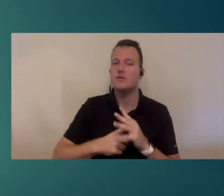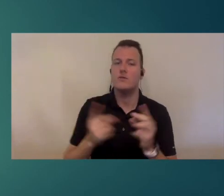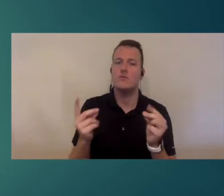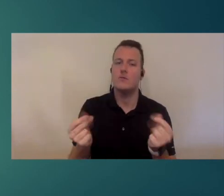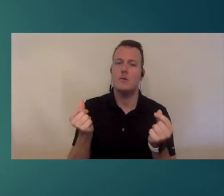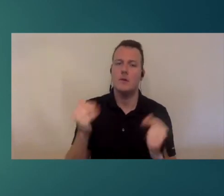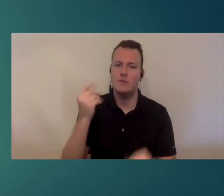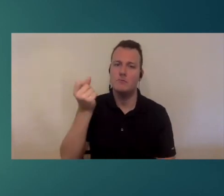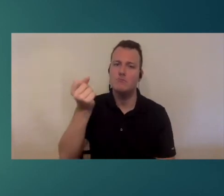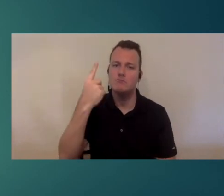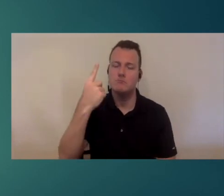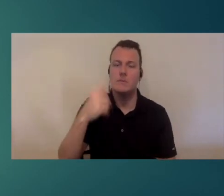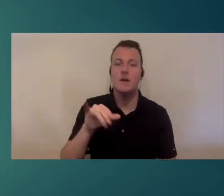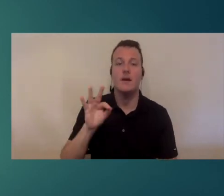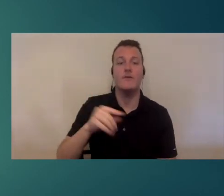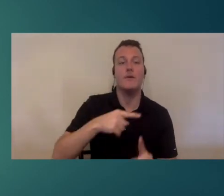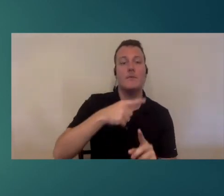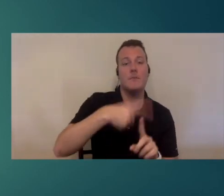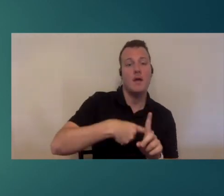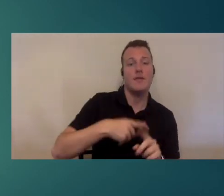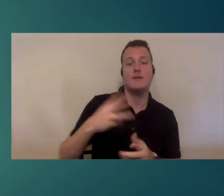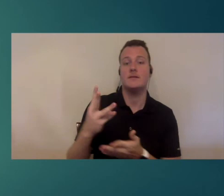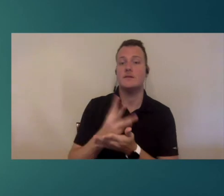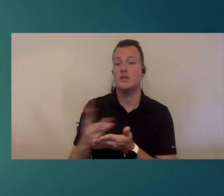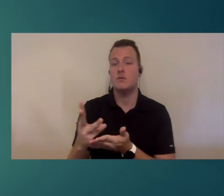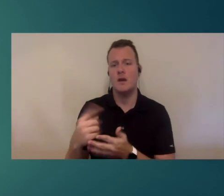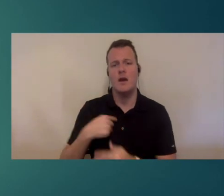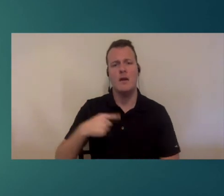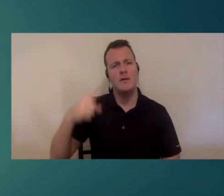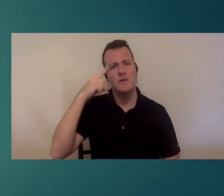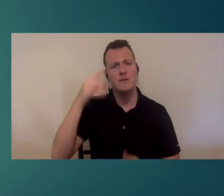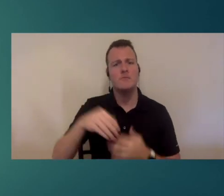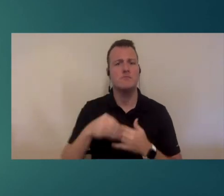need a month or six weeks, I'm going to be okay with that.